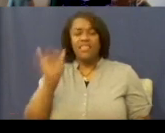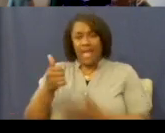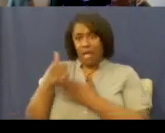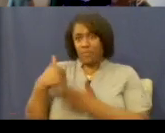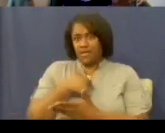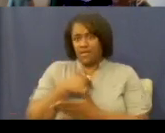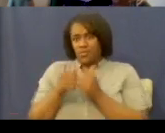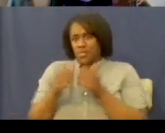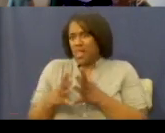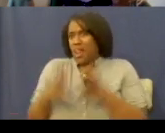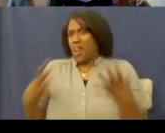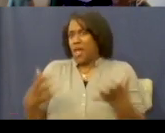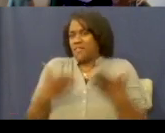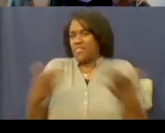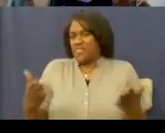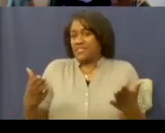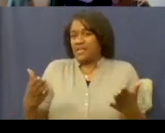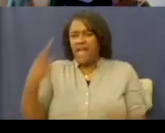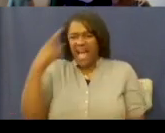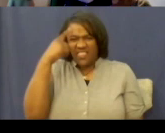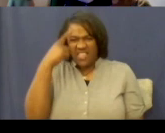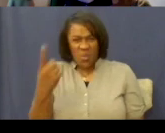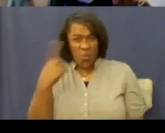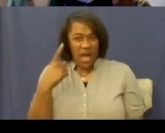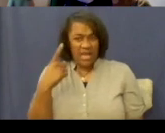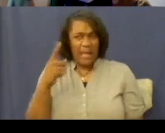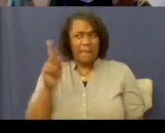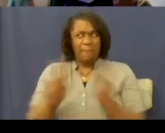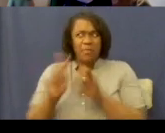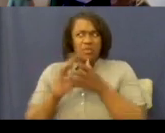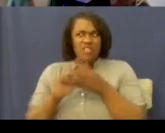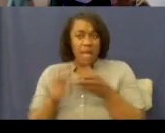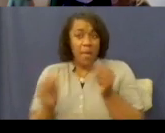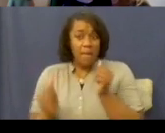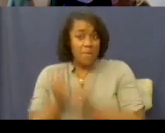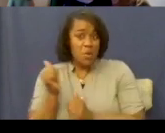but probably the one people talk about the most is balance.